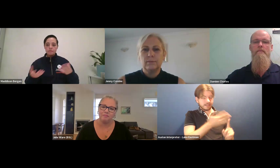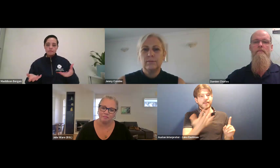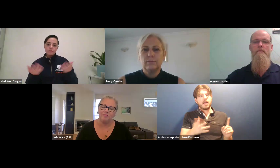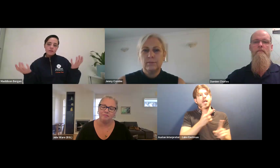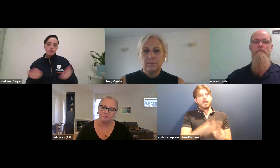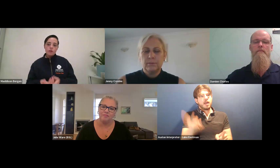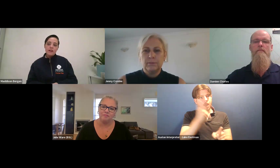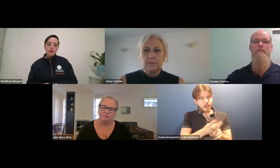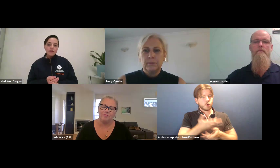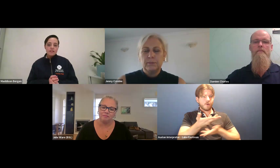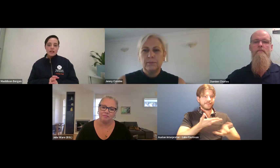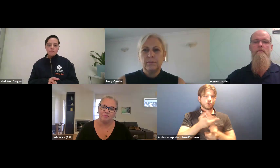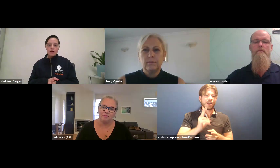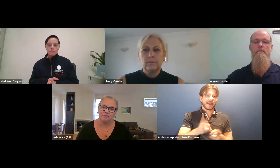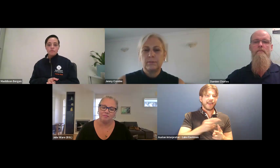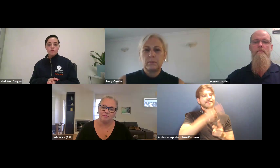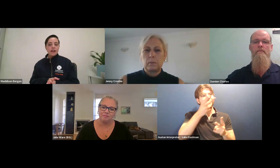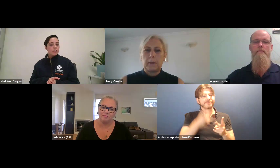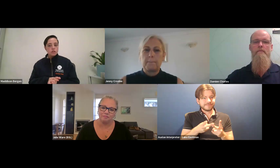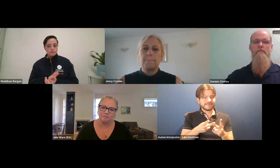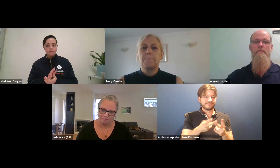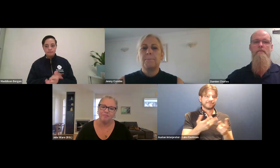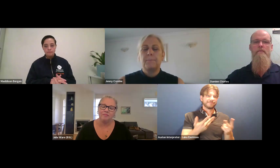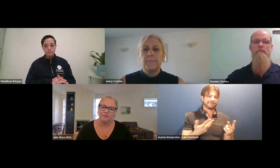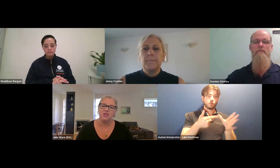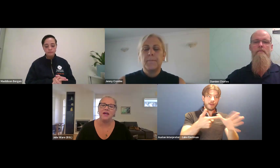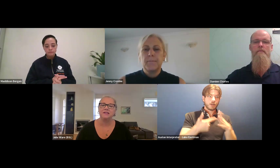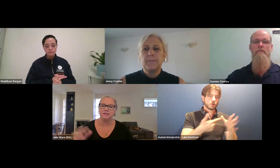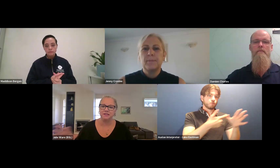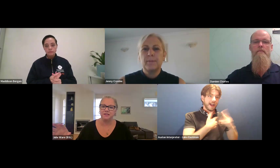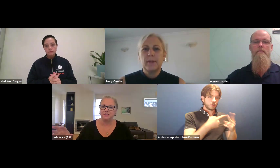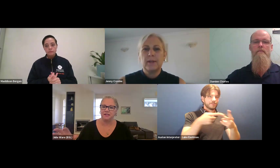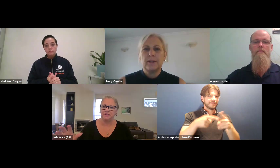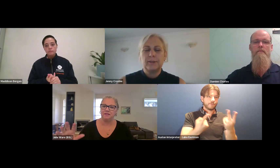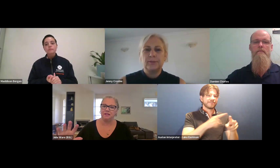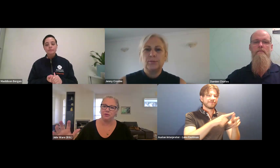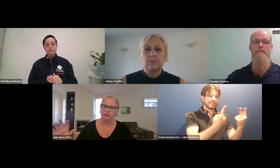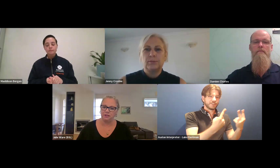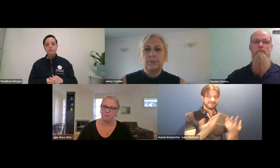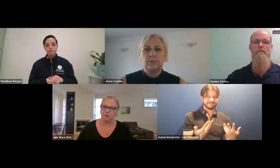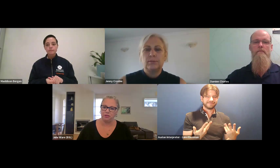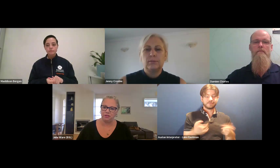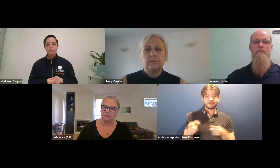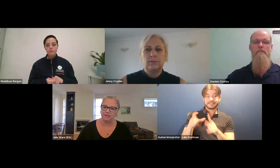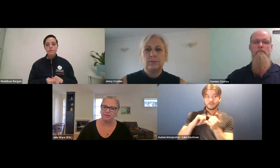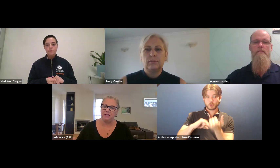Not, you may not get the same reaction